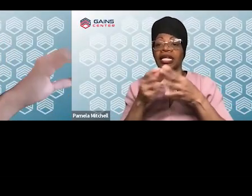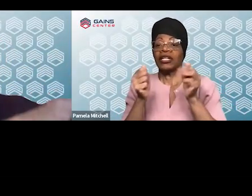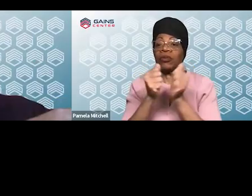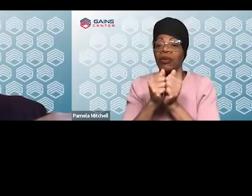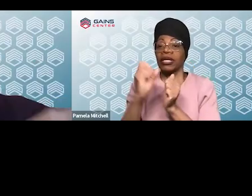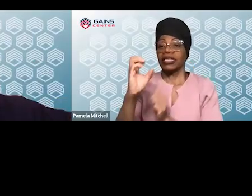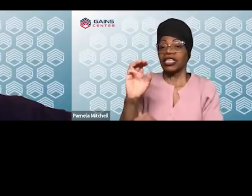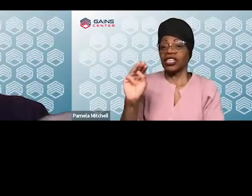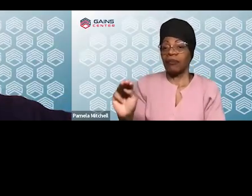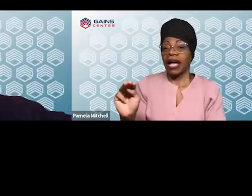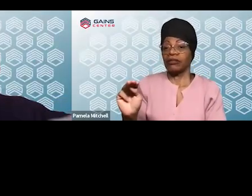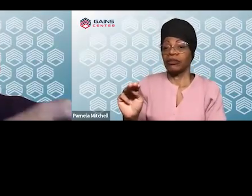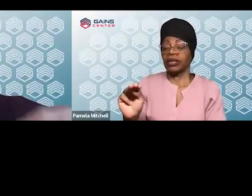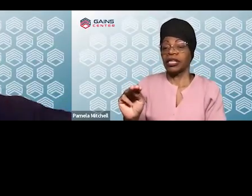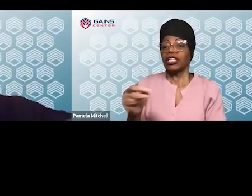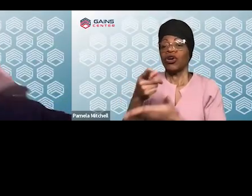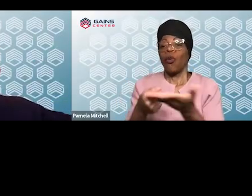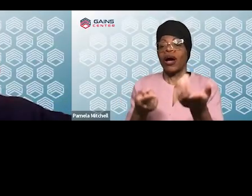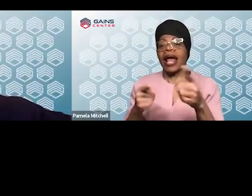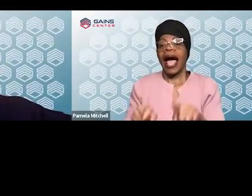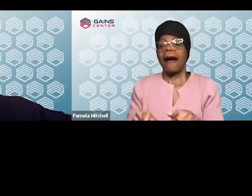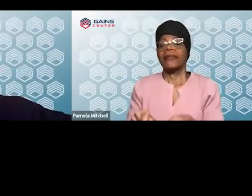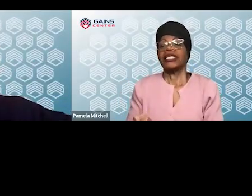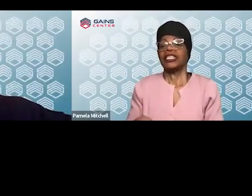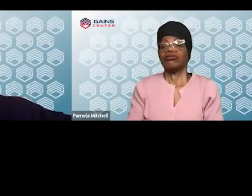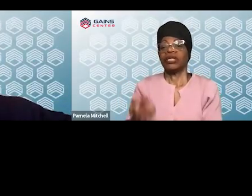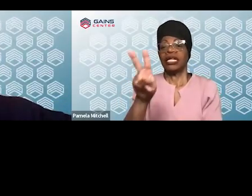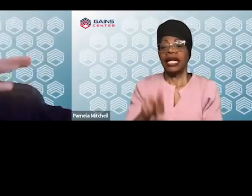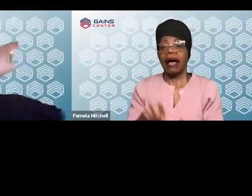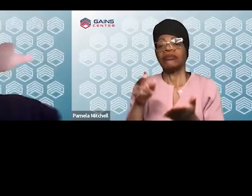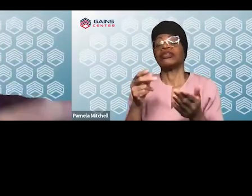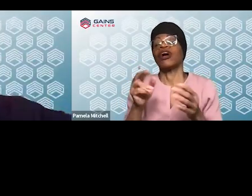the relapse rate post-residential rehab is very low.